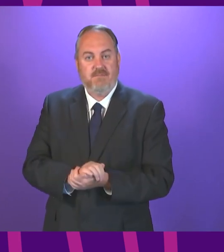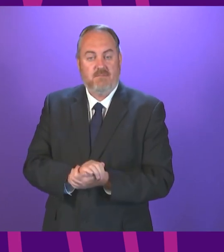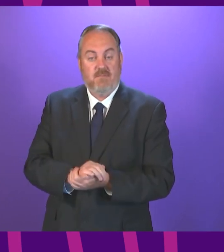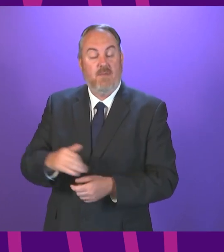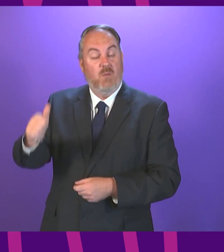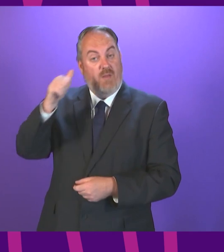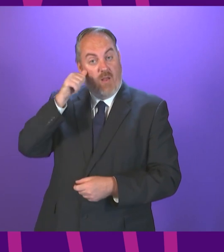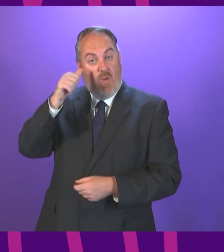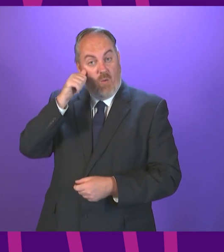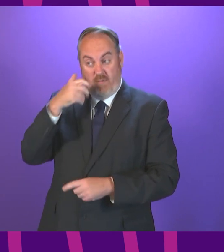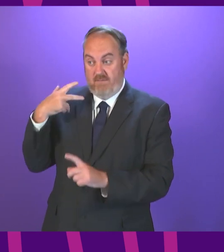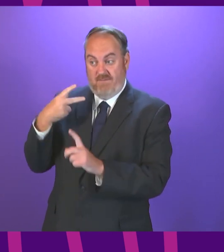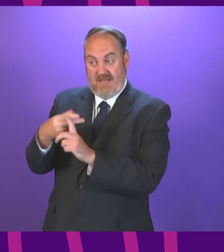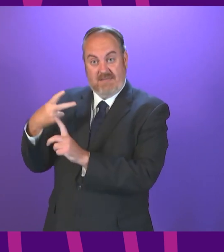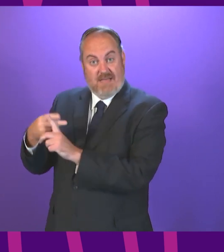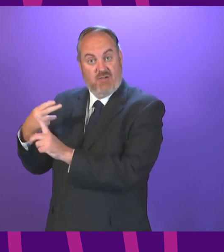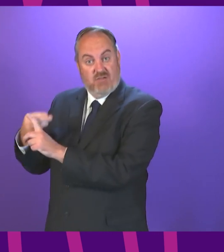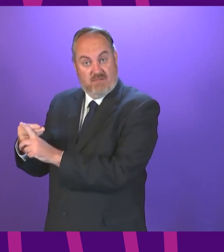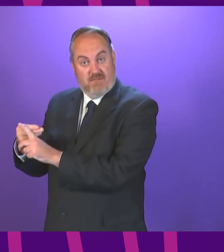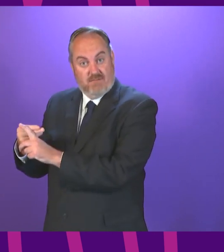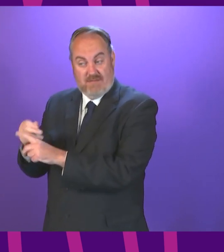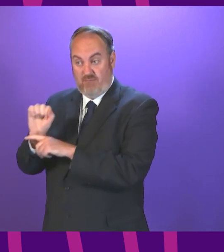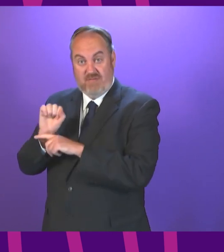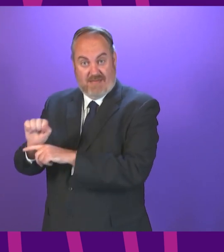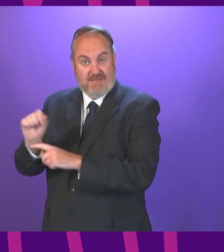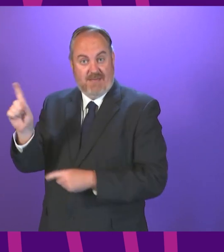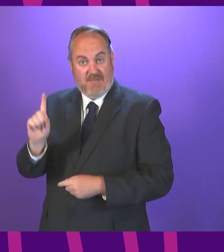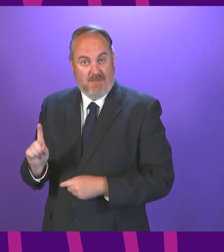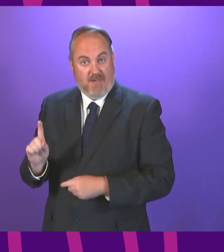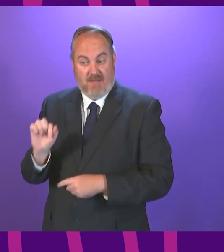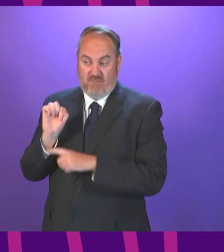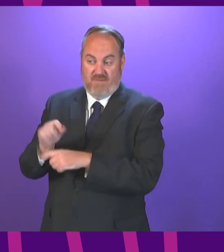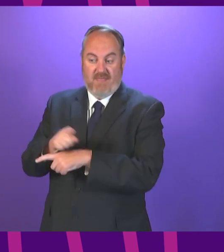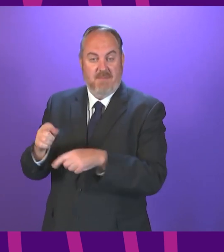case numbers and severe acute illness. In January, more than 10 per cent of people